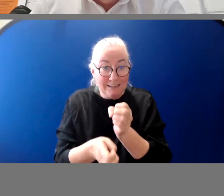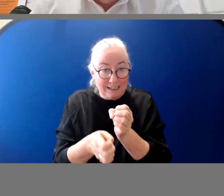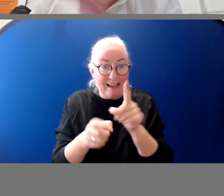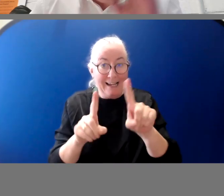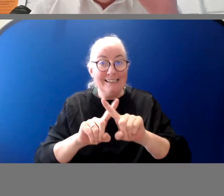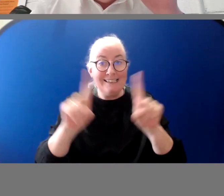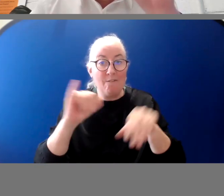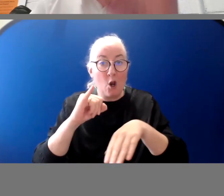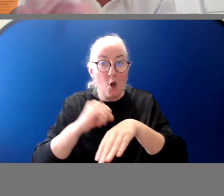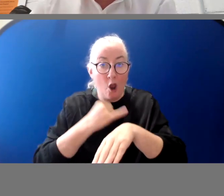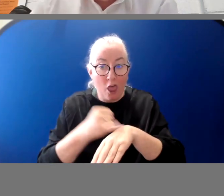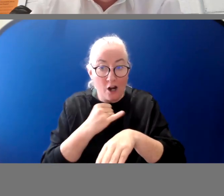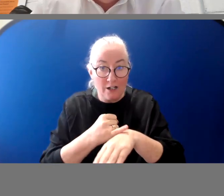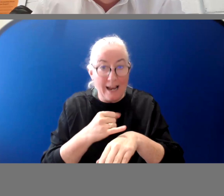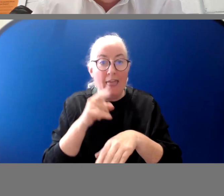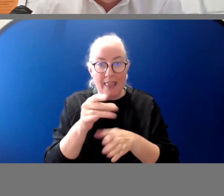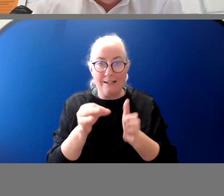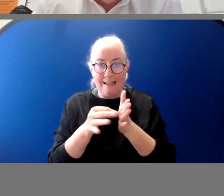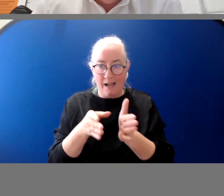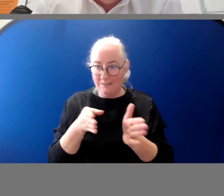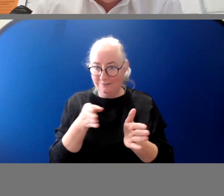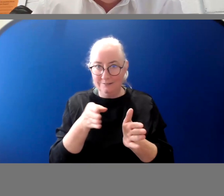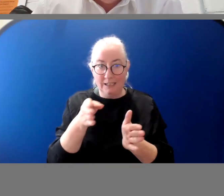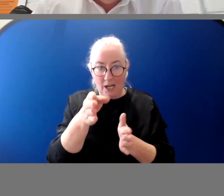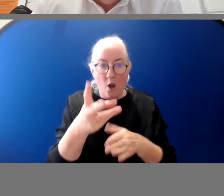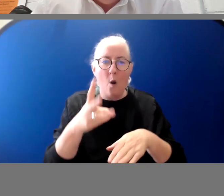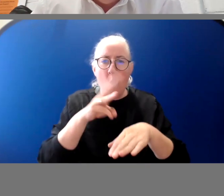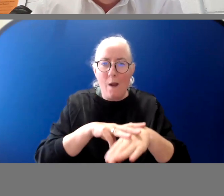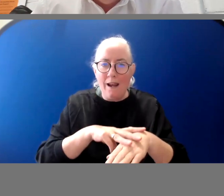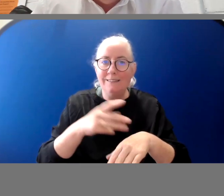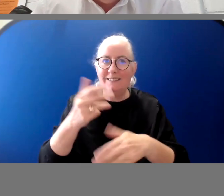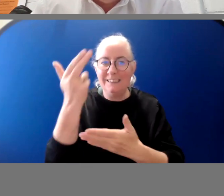and it's well it will guide people towards the end it's got a well-designed vision panel, ironmongery